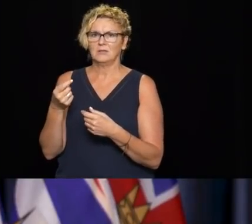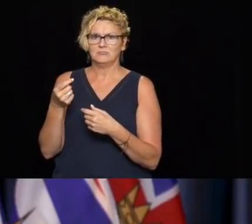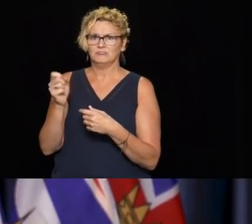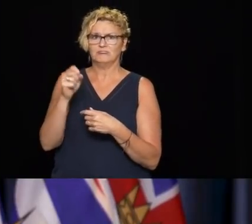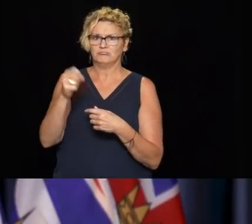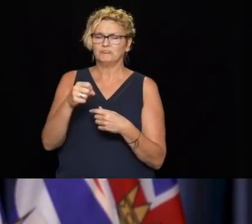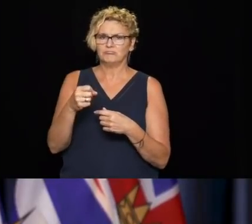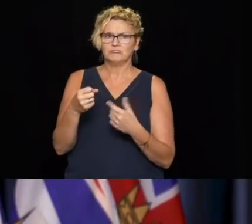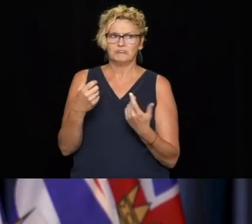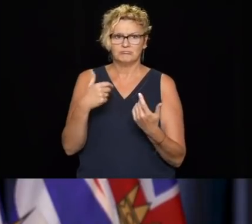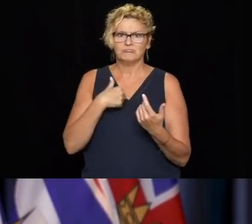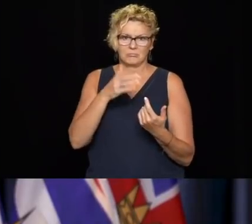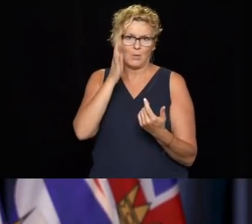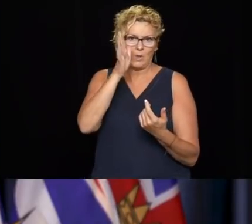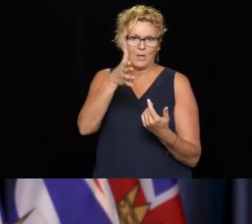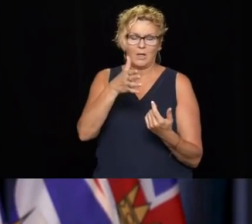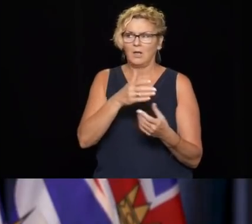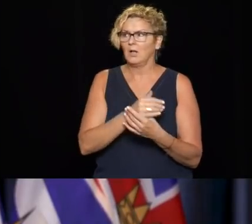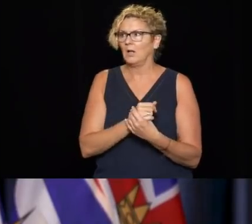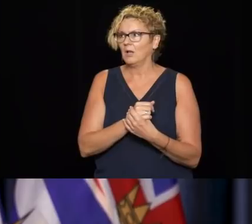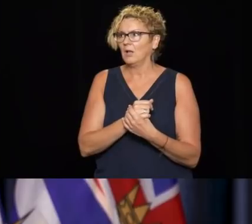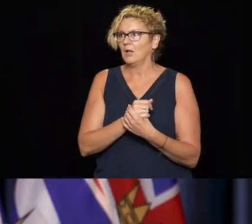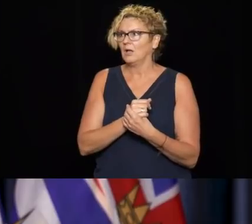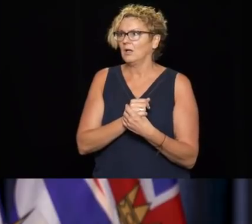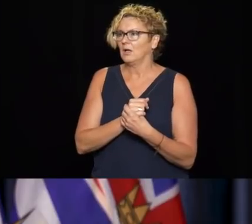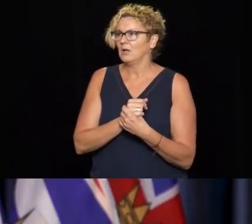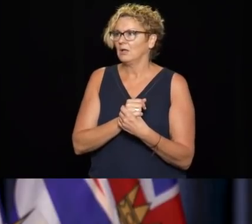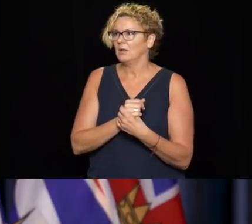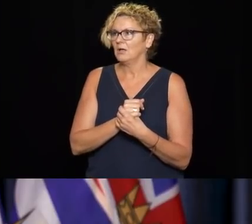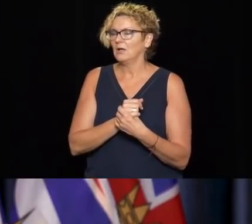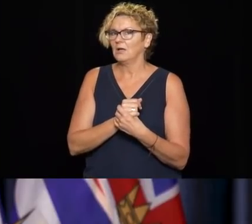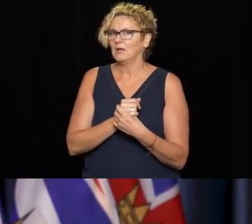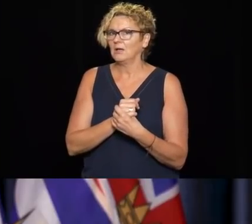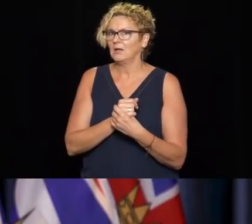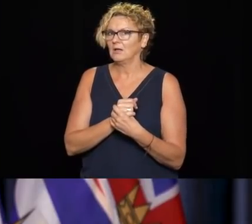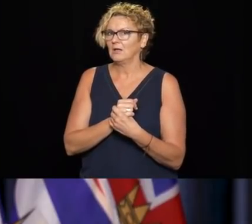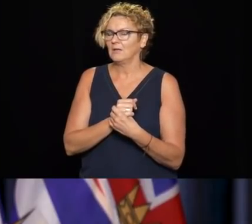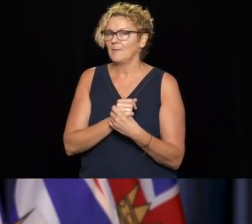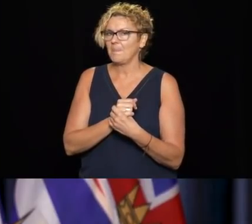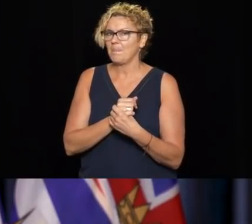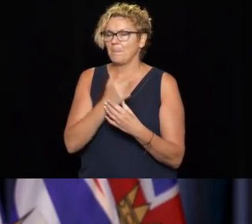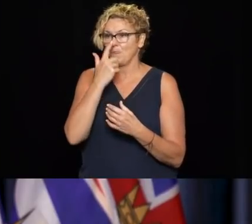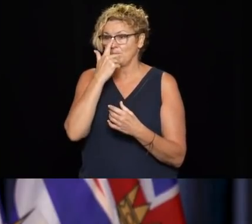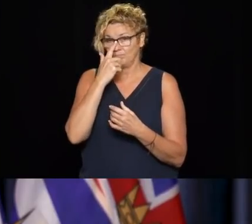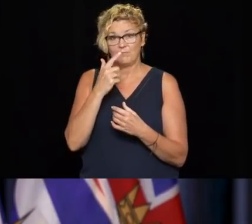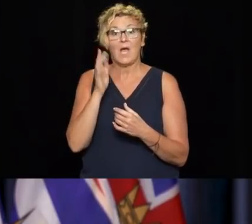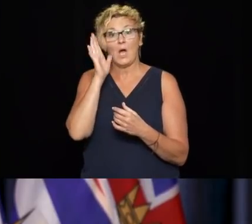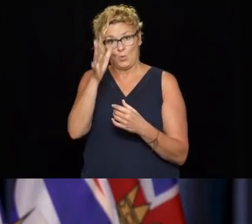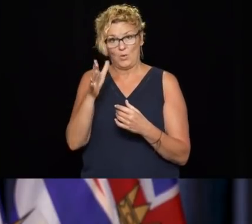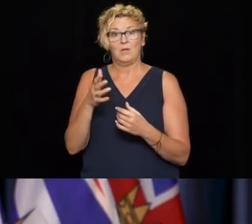Absolutely, I have been getting the flu shot every year since I became of a certain age and I think actually Dr.